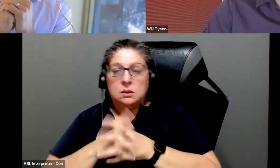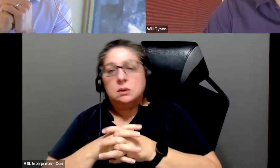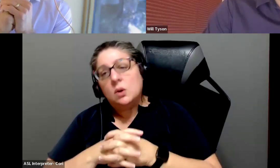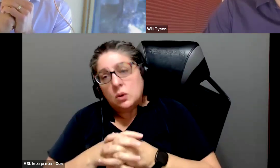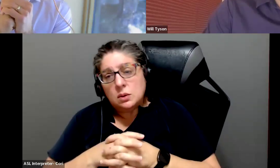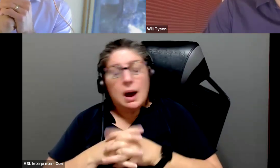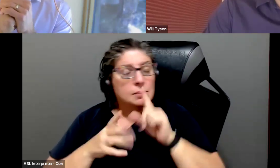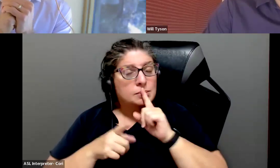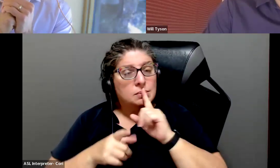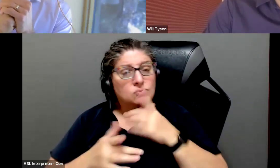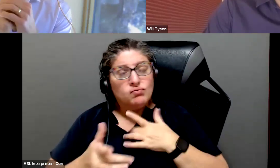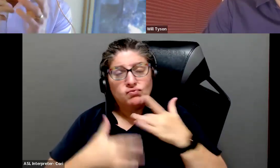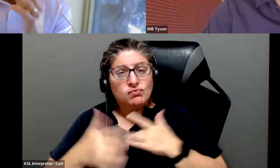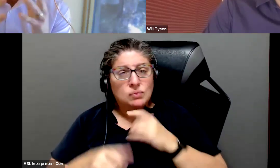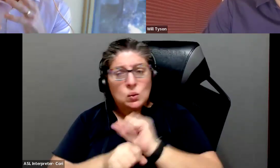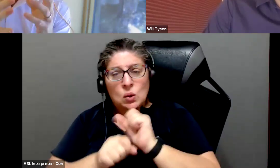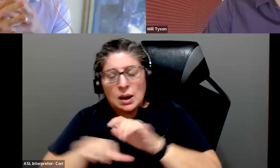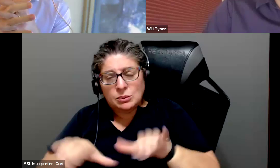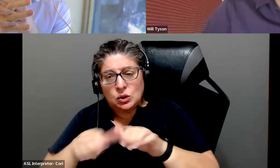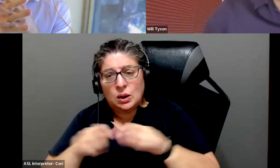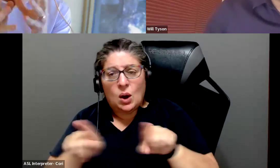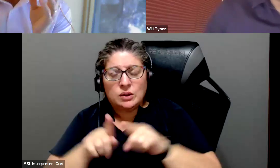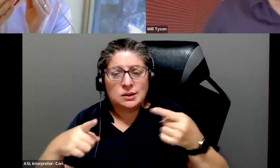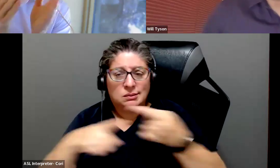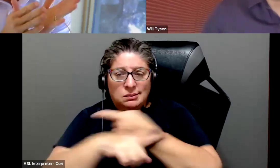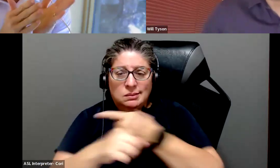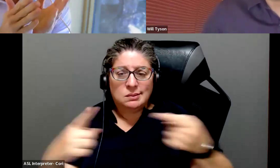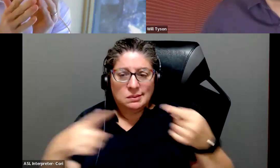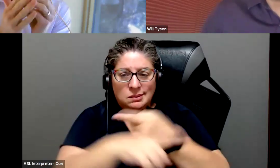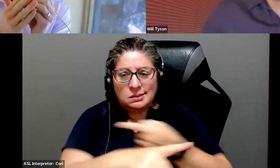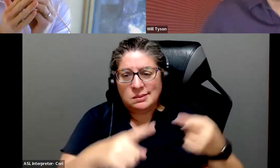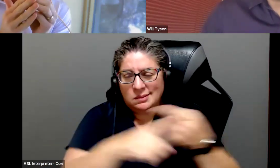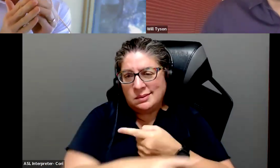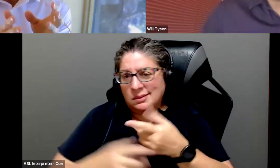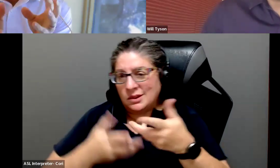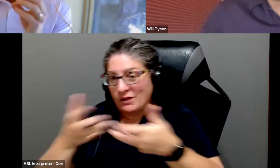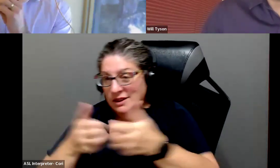I'm really excited by the work I'm doing today, there is also intersection there to the conversations of AI